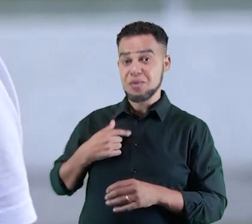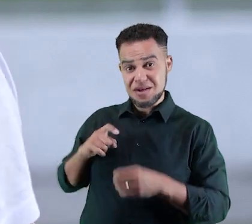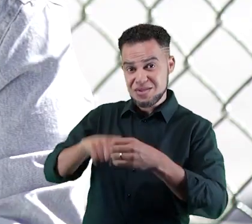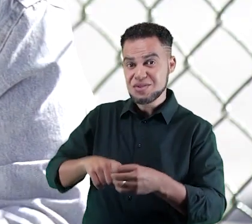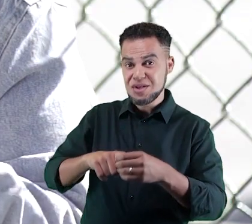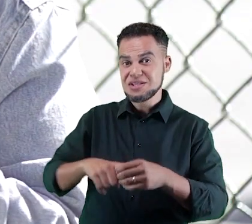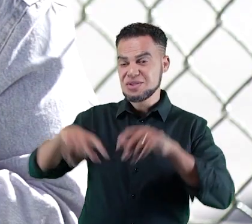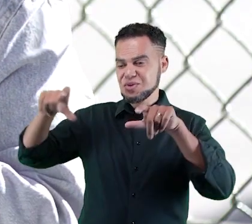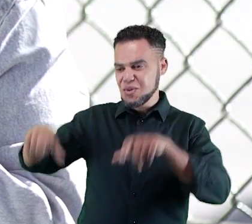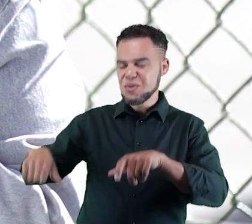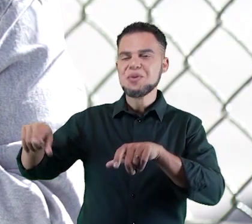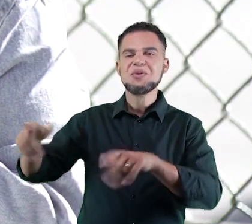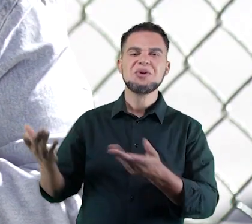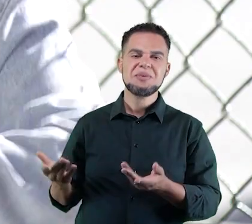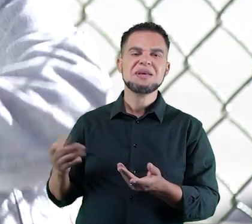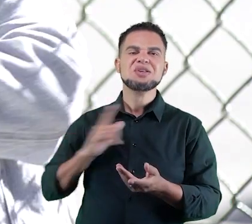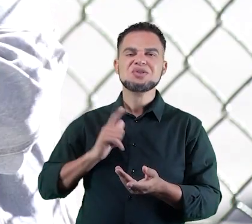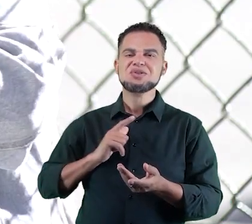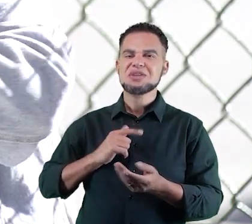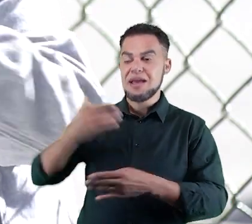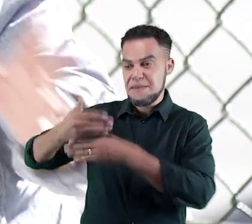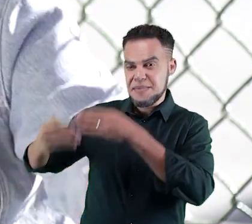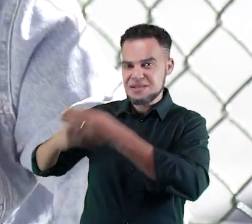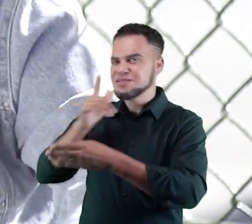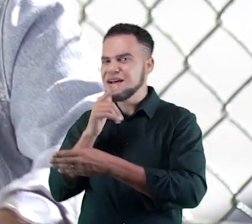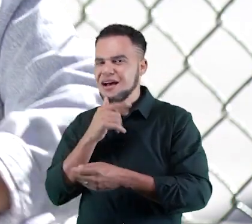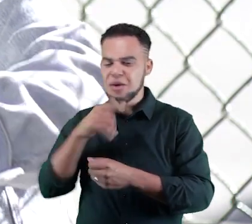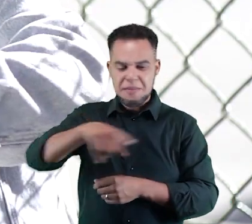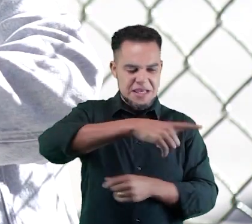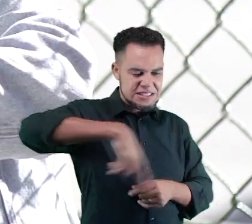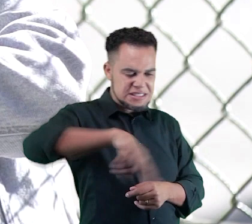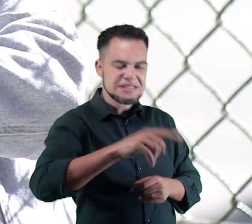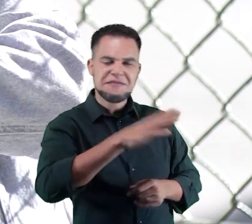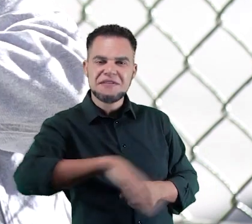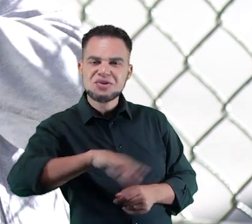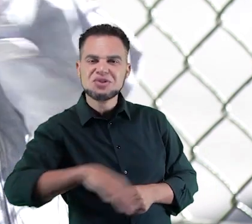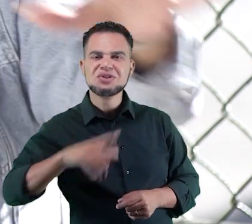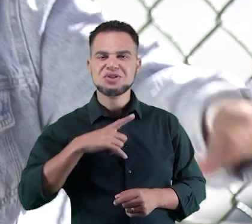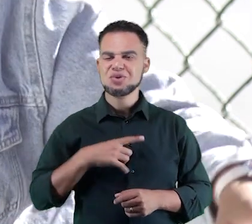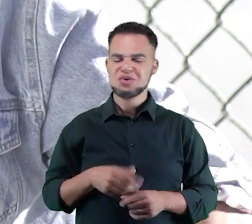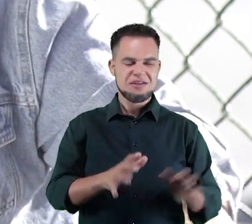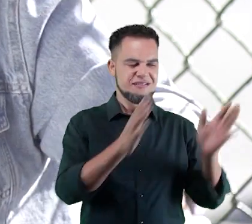I was a member of the Country Club. Then there was the dam, there was... there was, yeah... children's pool,